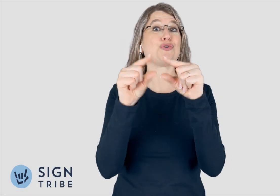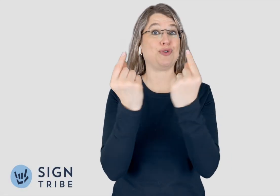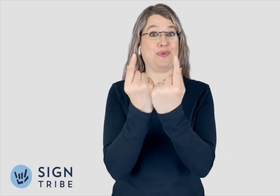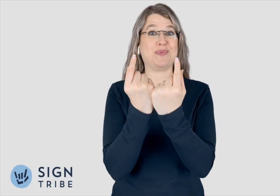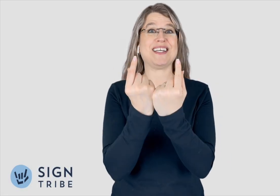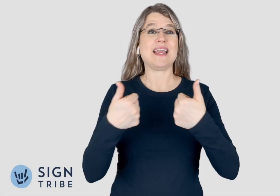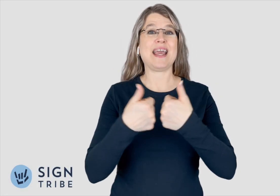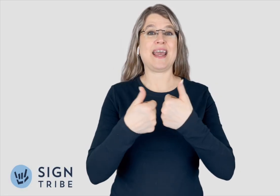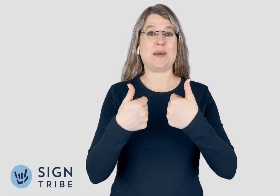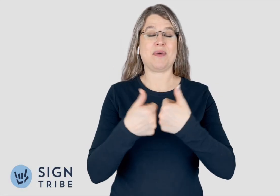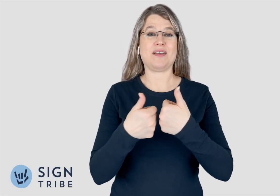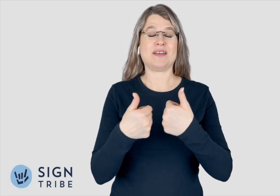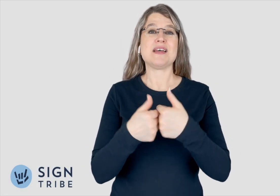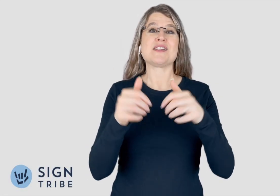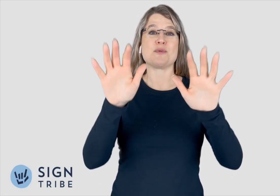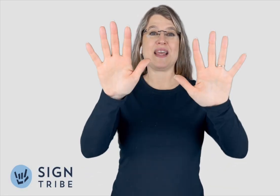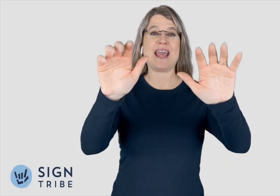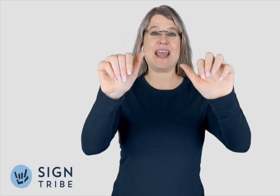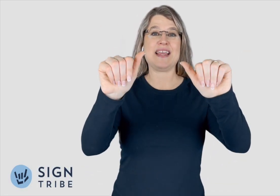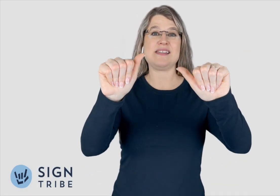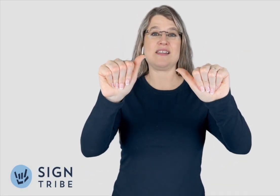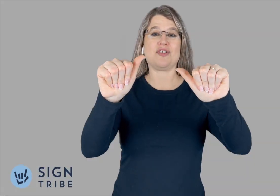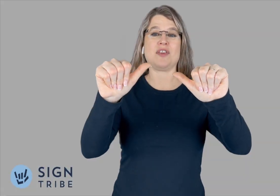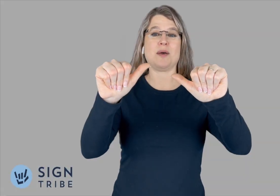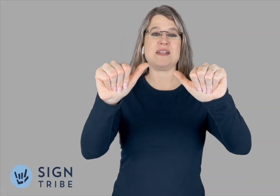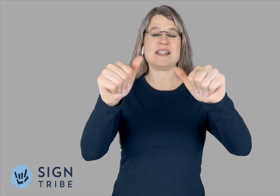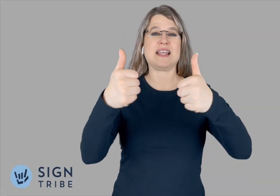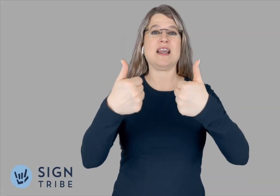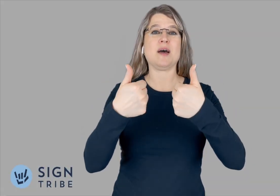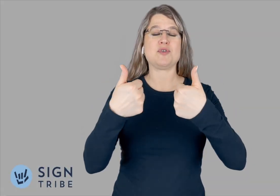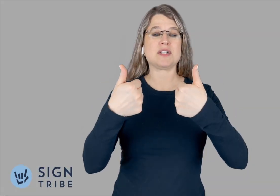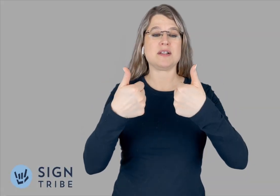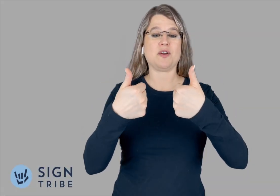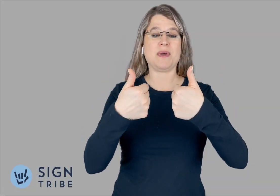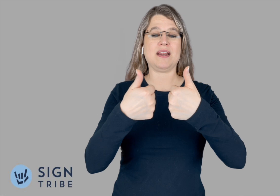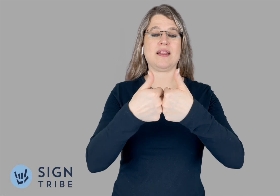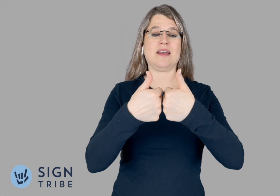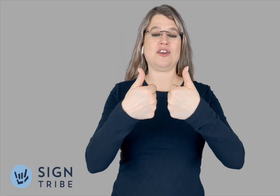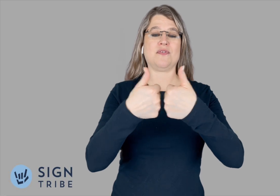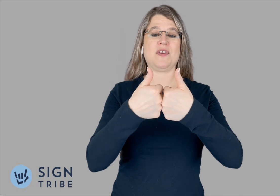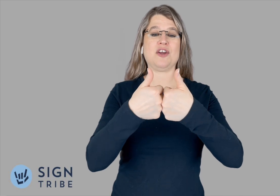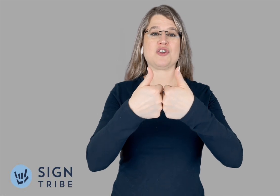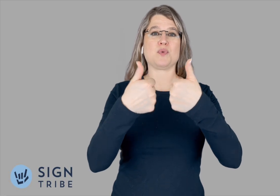Group. Game. So make A's. Your thumb is sticking up just a little bit and then your fingers will